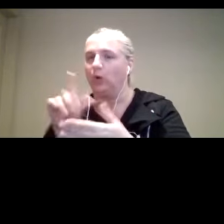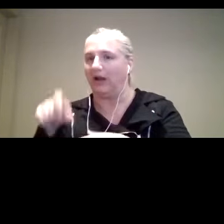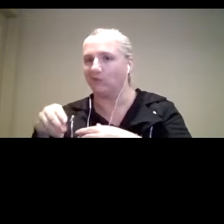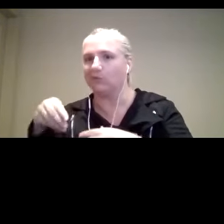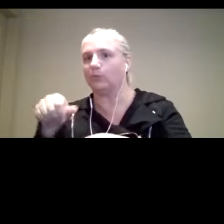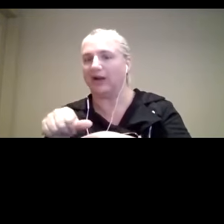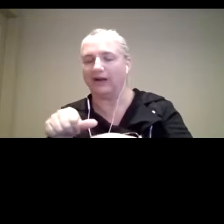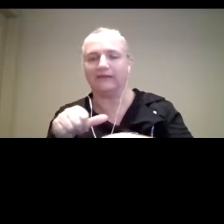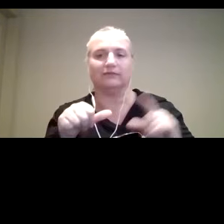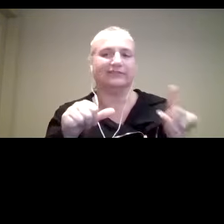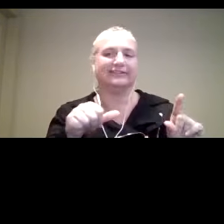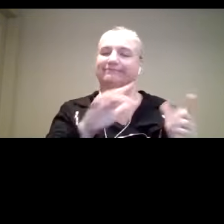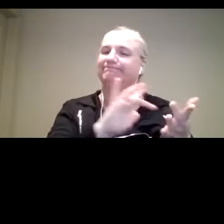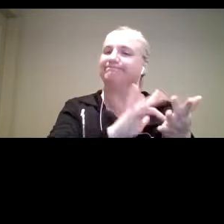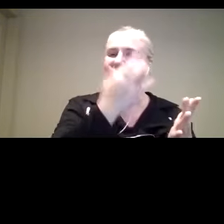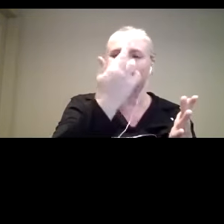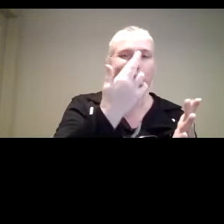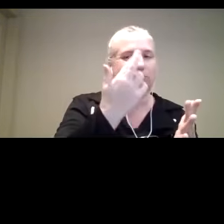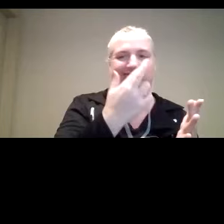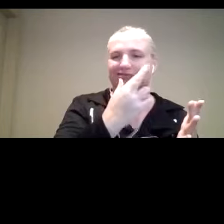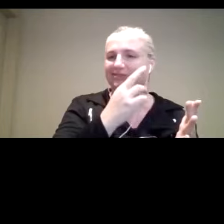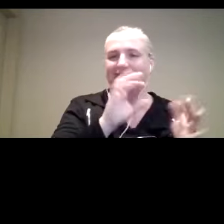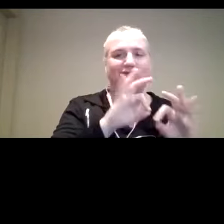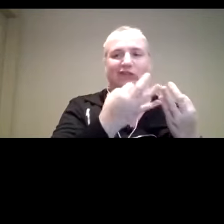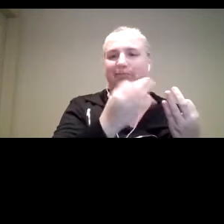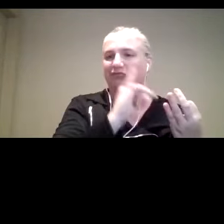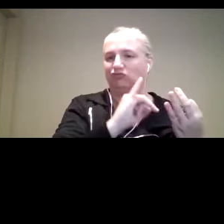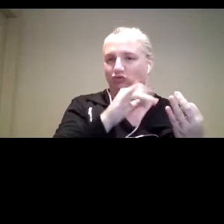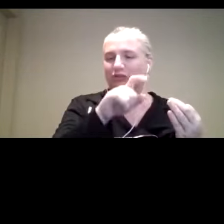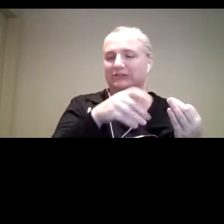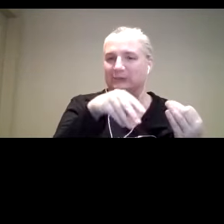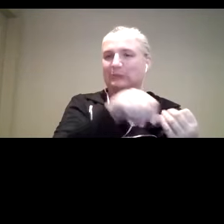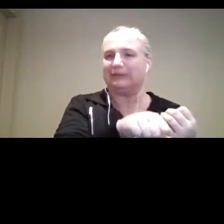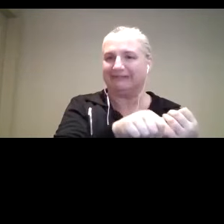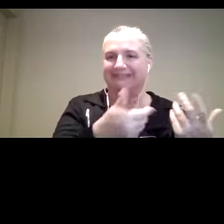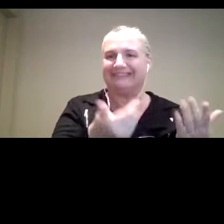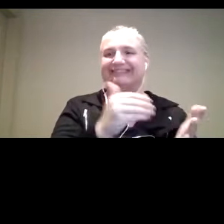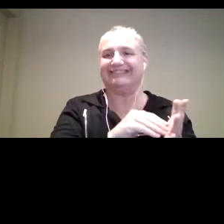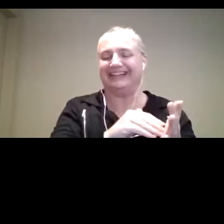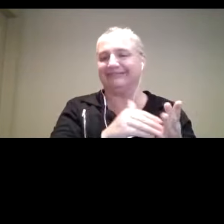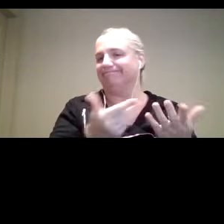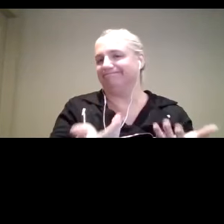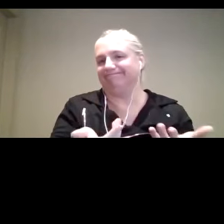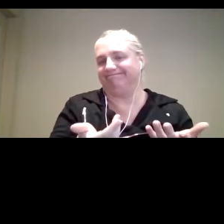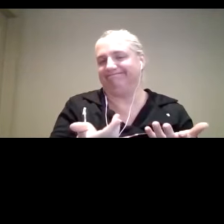versus it's a medical reason and family insurance needs to pay for that. And again, I'm gonna have to turn those really